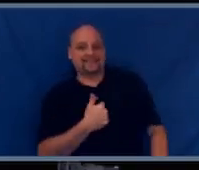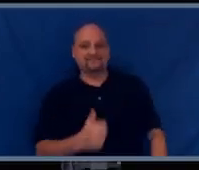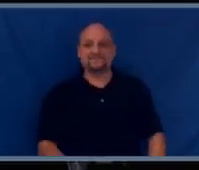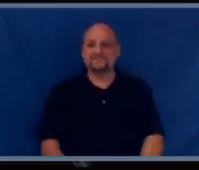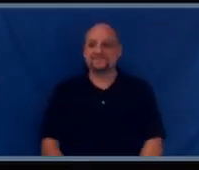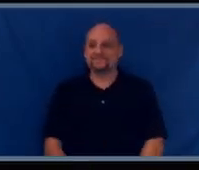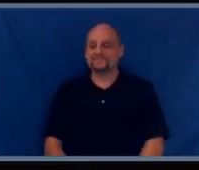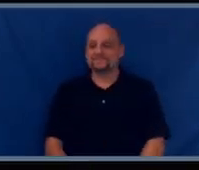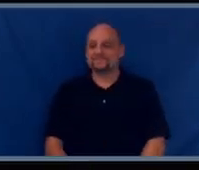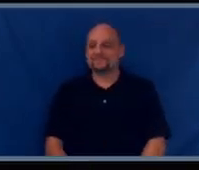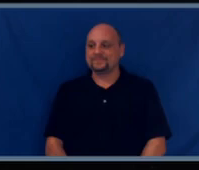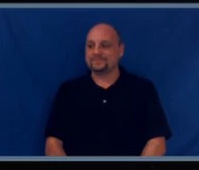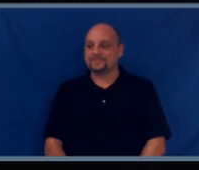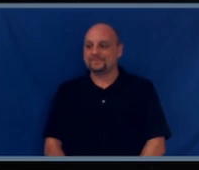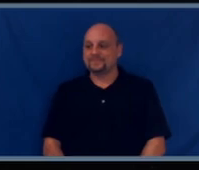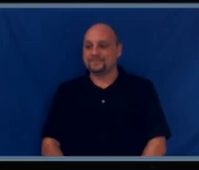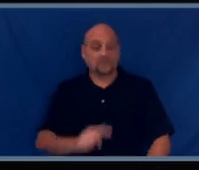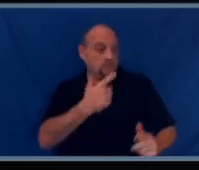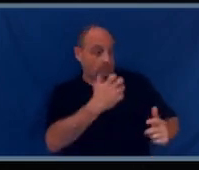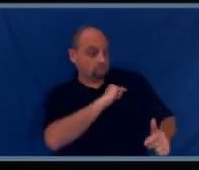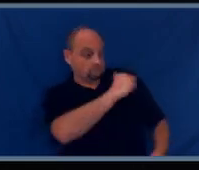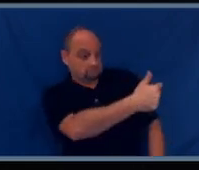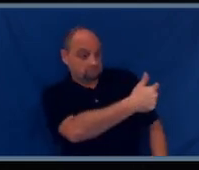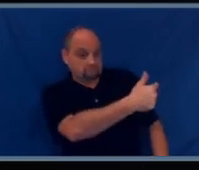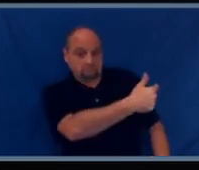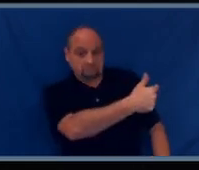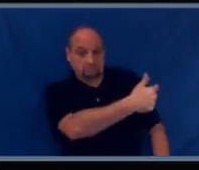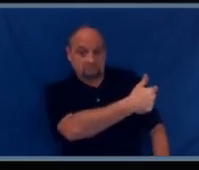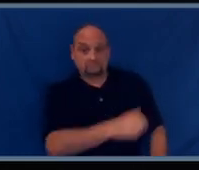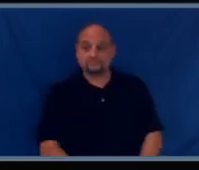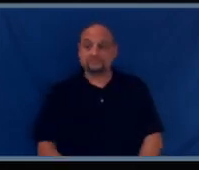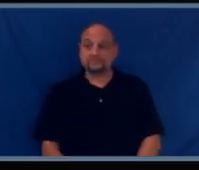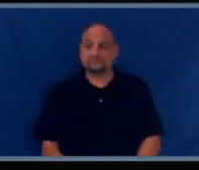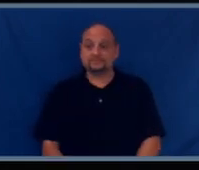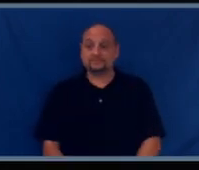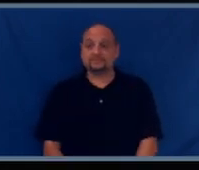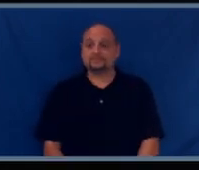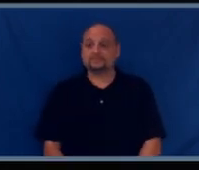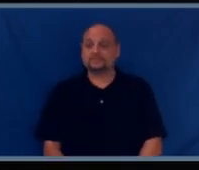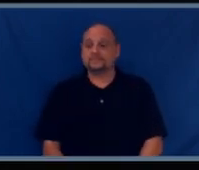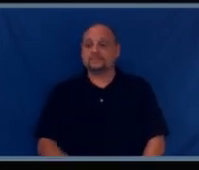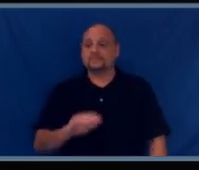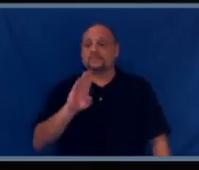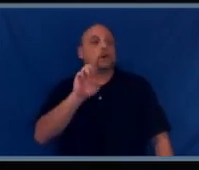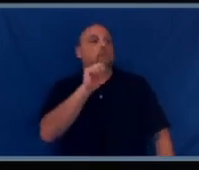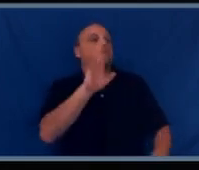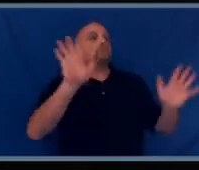YOU ARE MORE EXPERT THAN I AM.